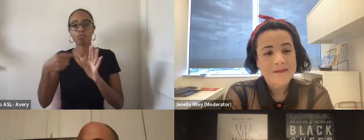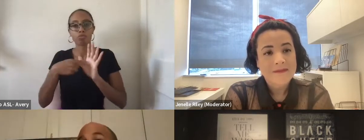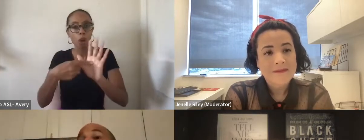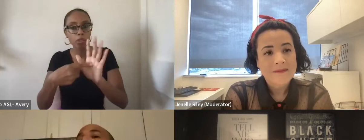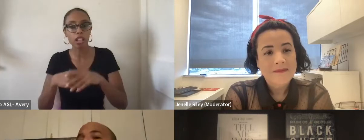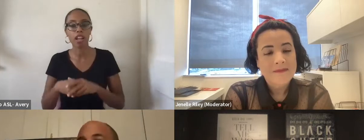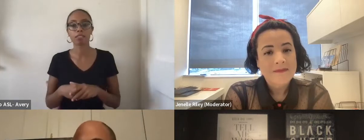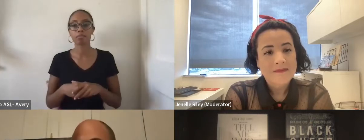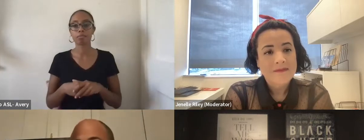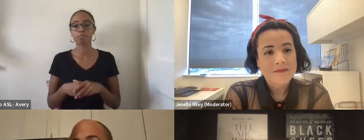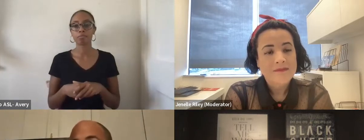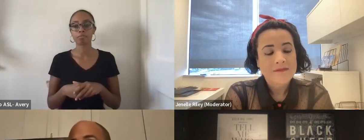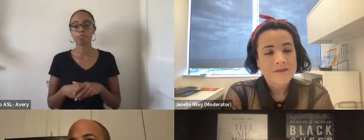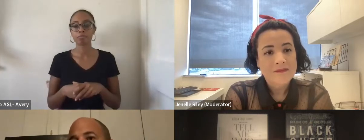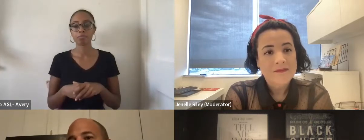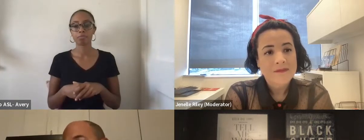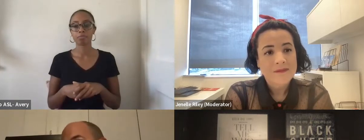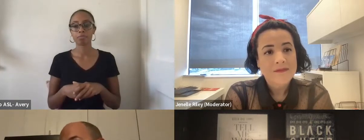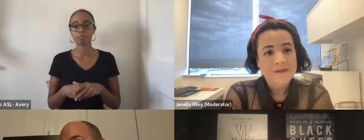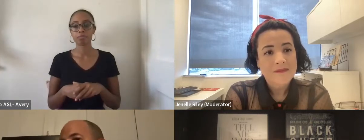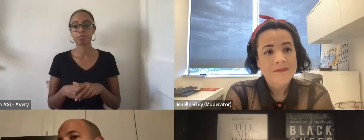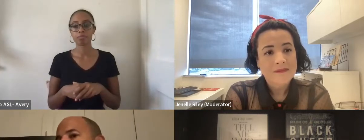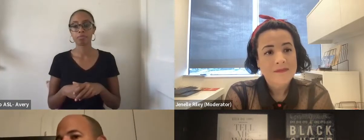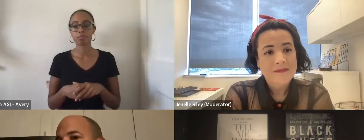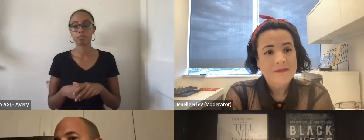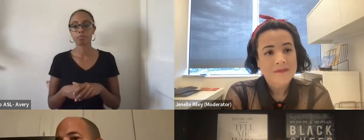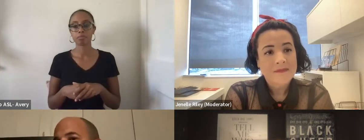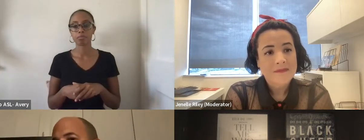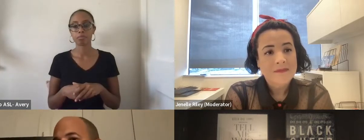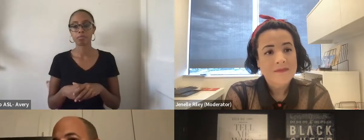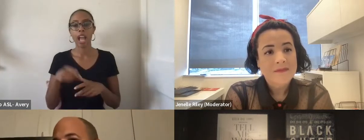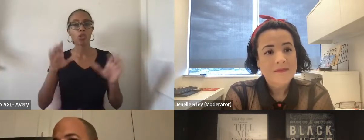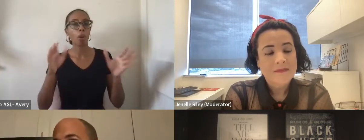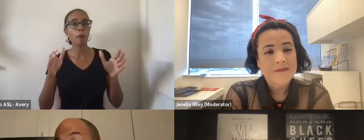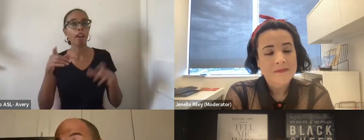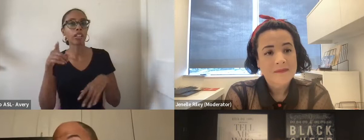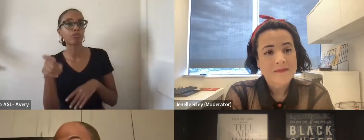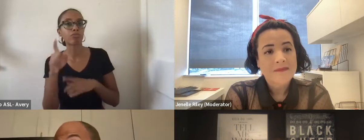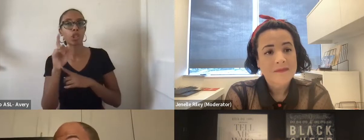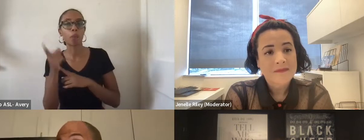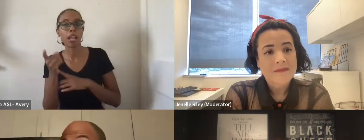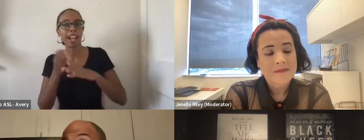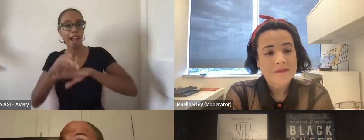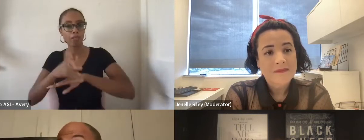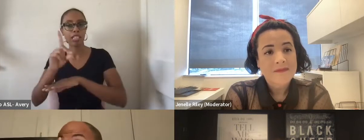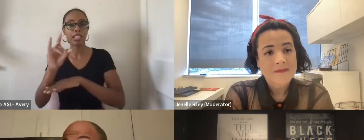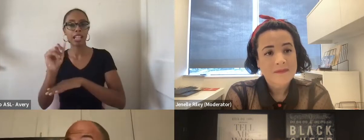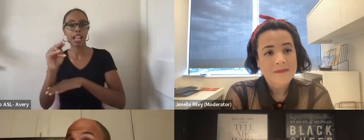Diana's death, and people felt at times spoke about that, or not along after spoke about that as a